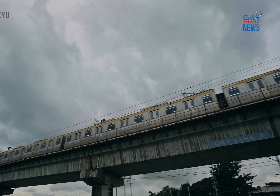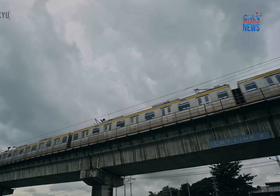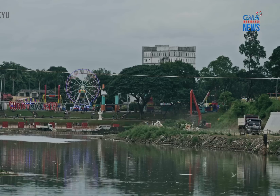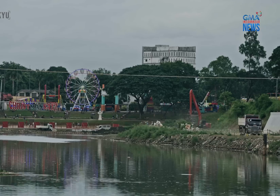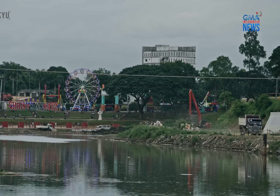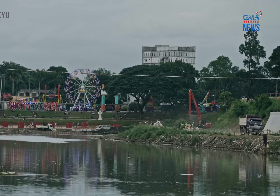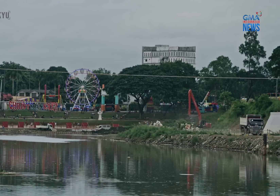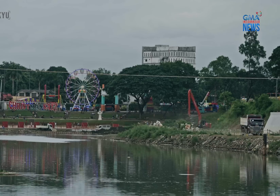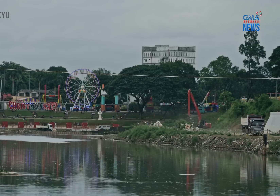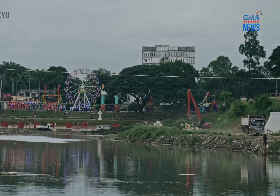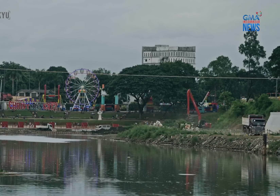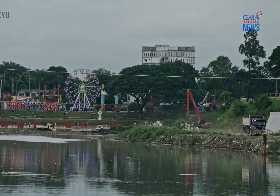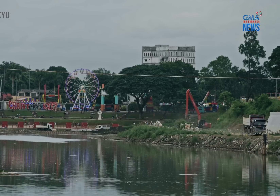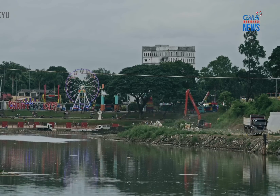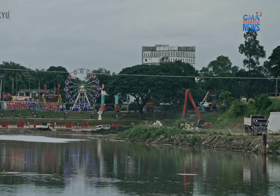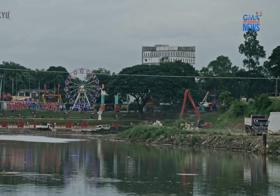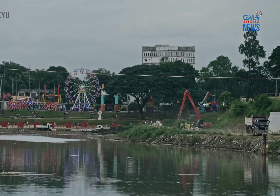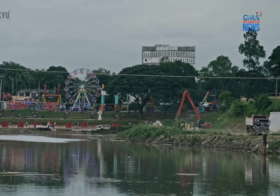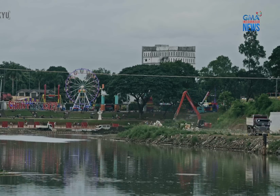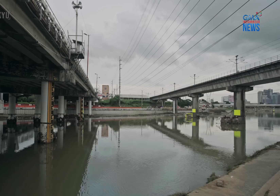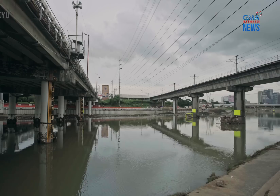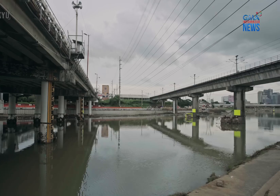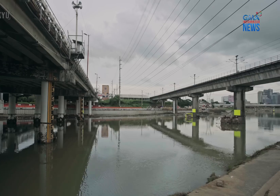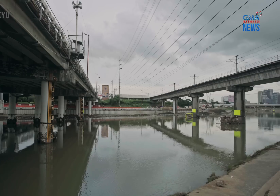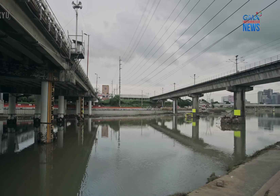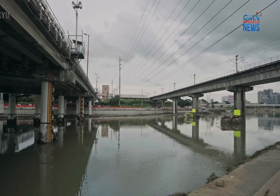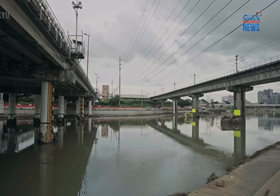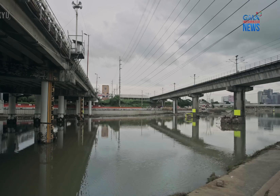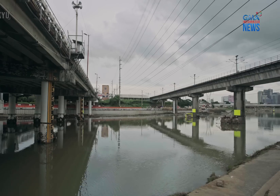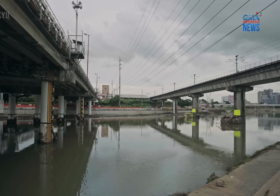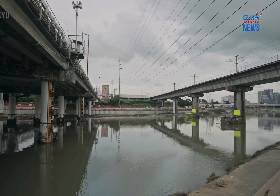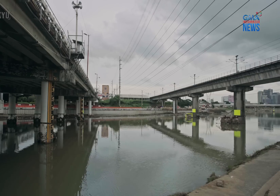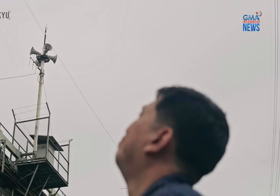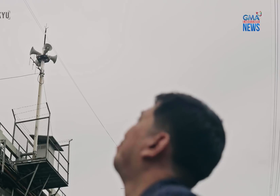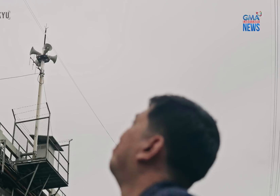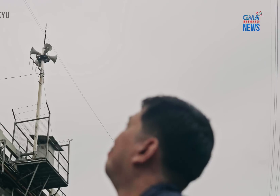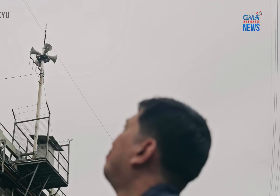But thanks to my uncle, we were safe. We moved to his place.